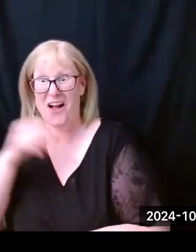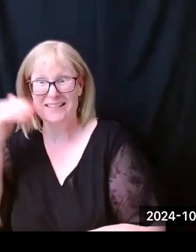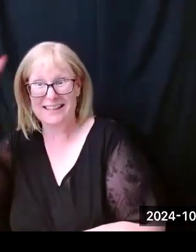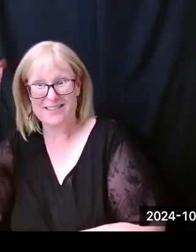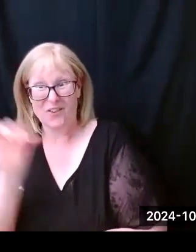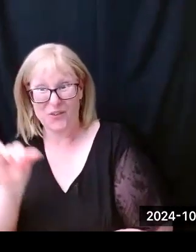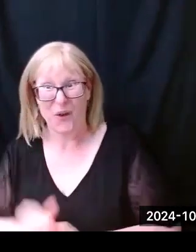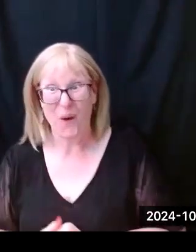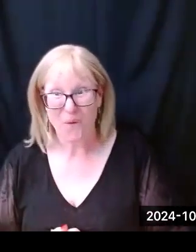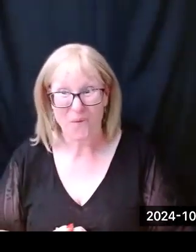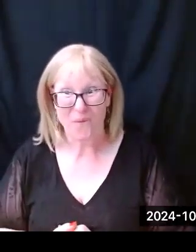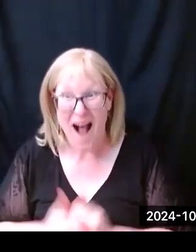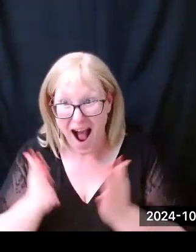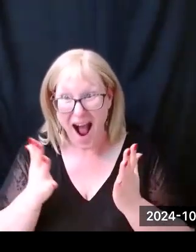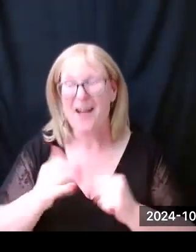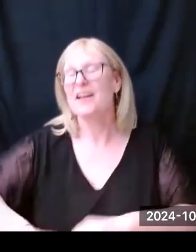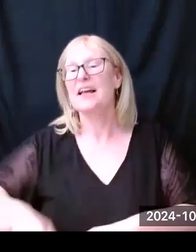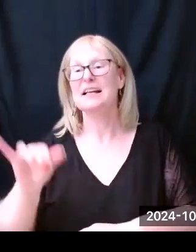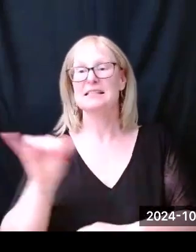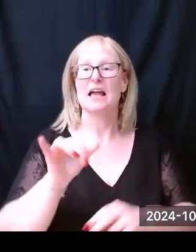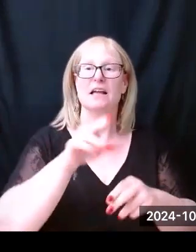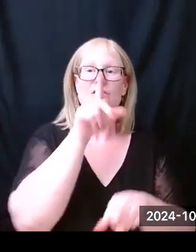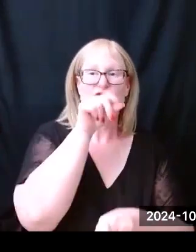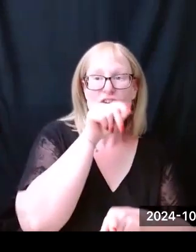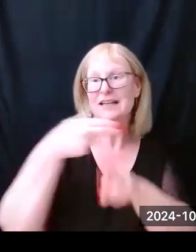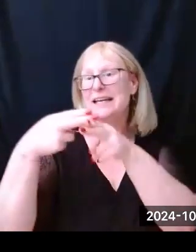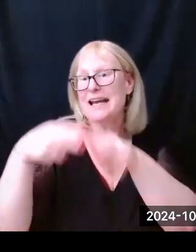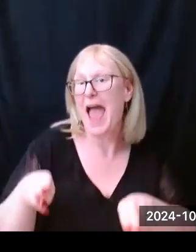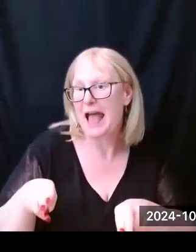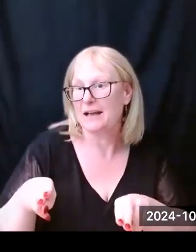and an egg thing where it all comes together. So we just want to keep that in mind.